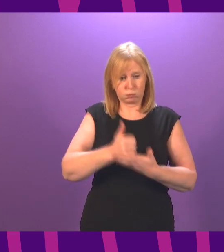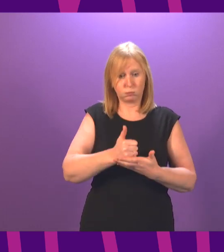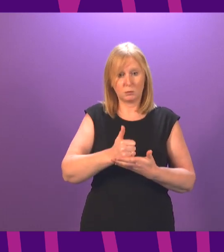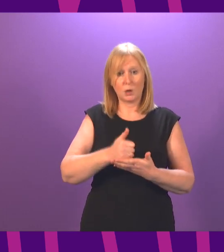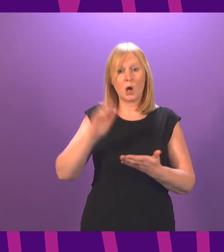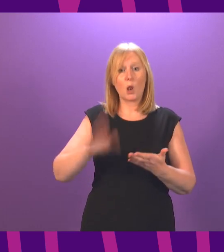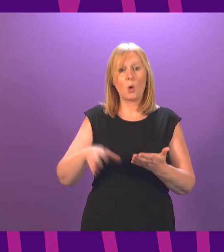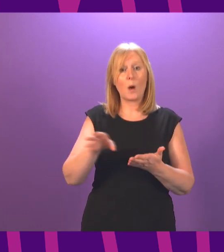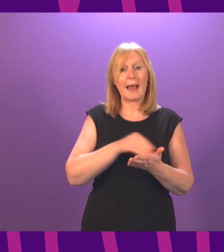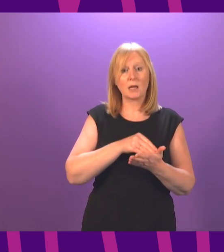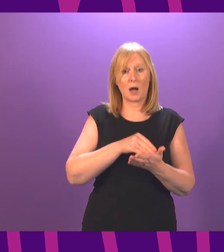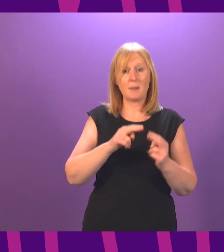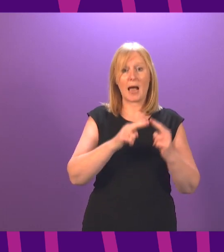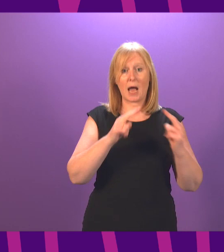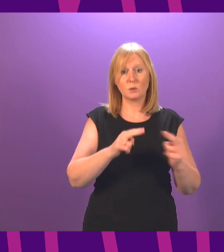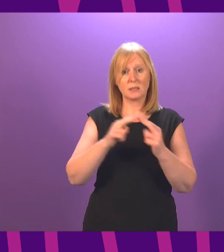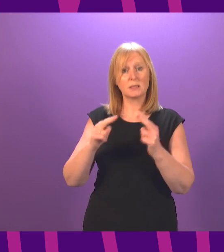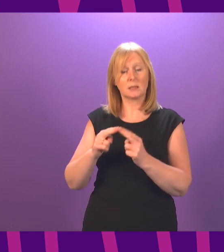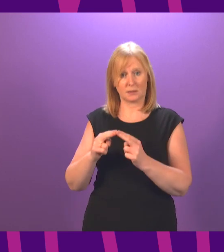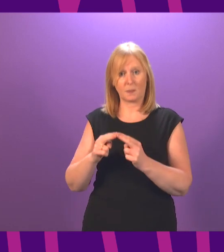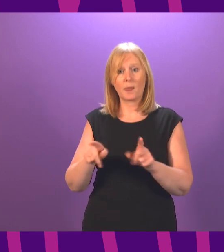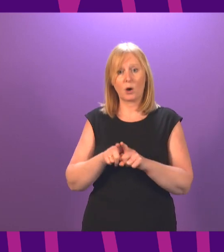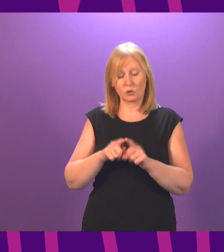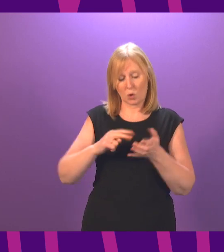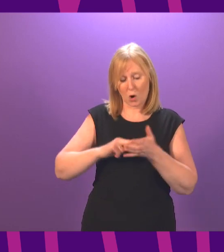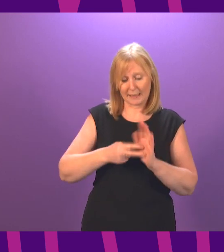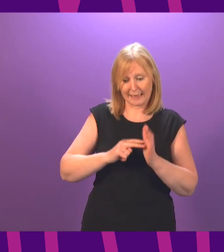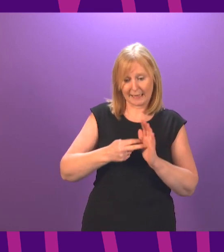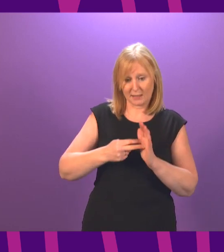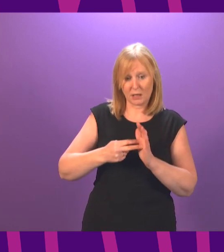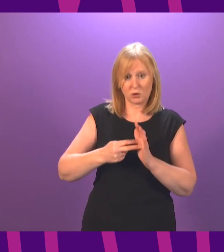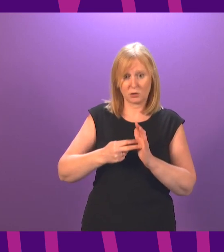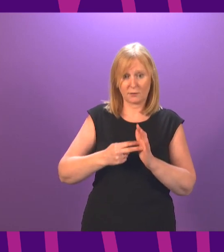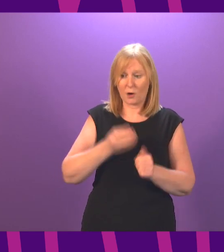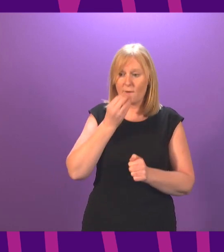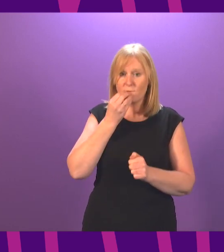households over that period and to support organisations that are working to tackle food